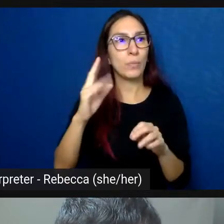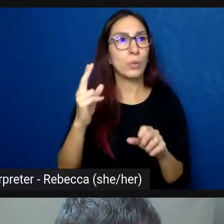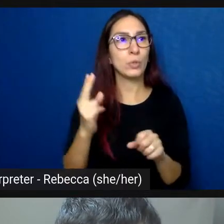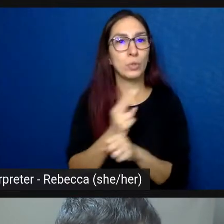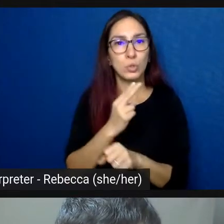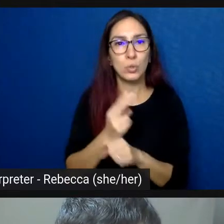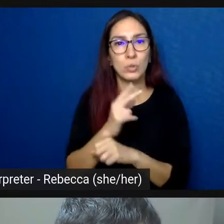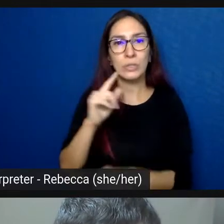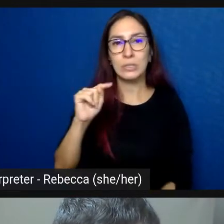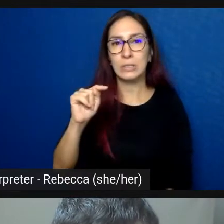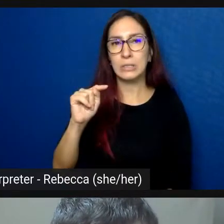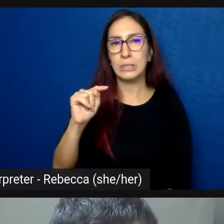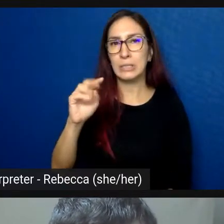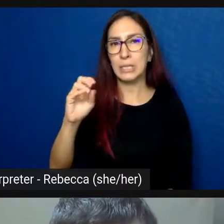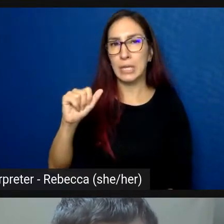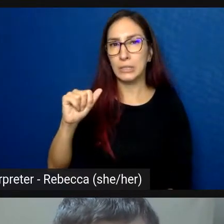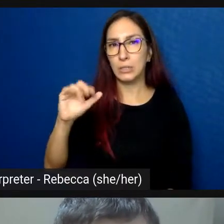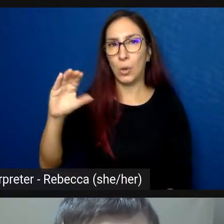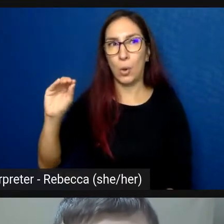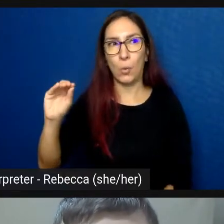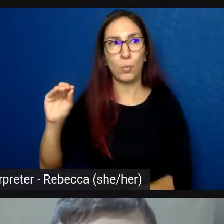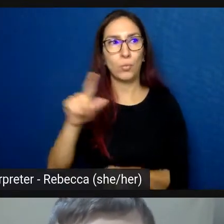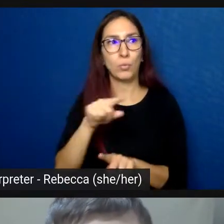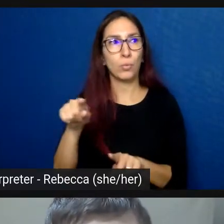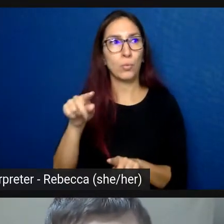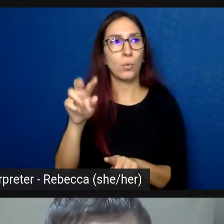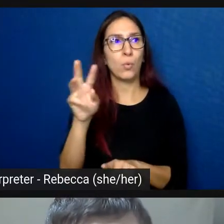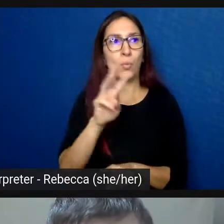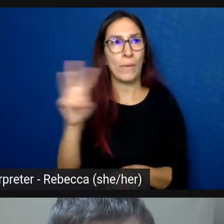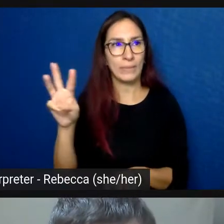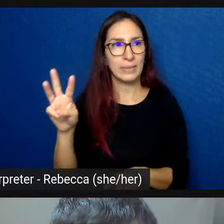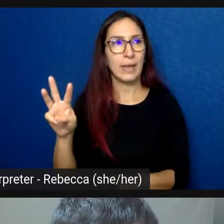Because you have, Anne,